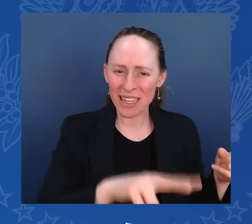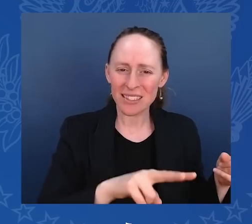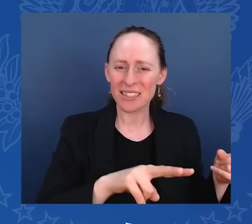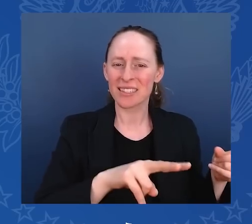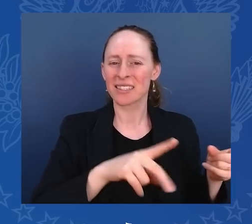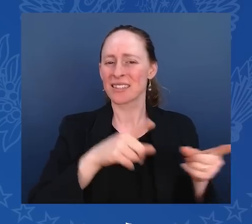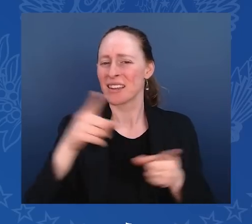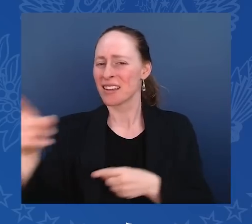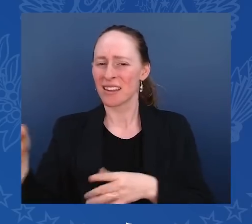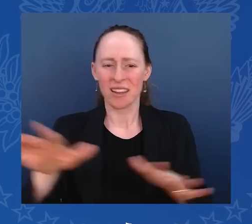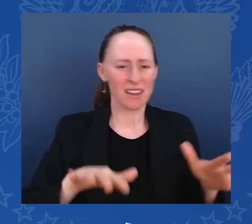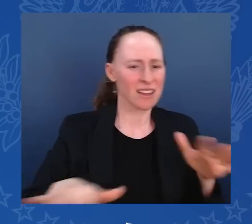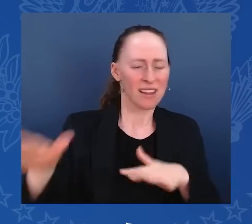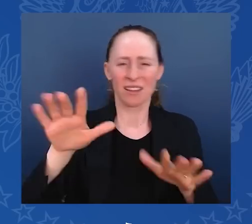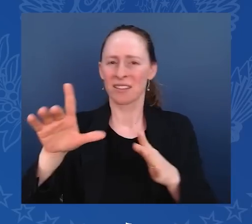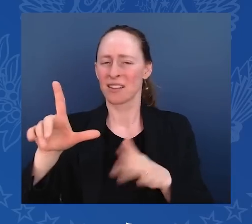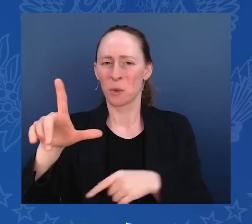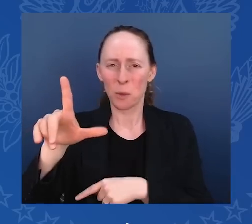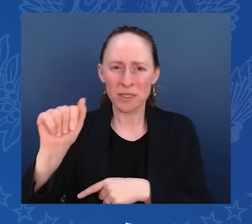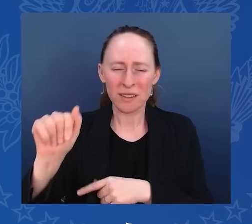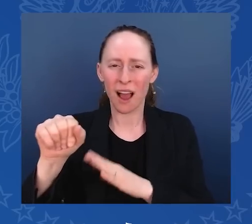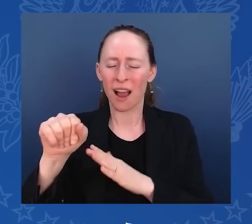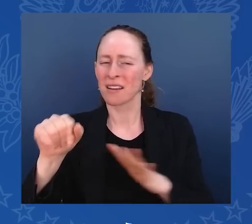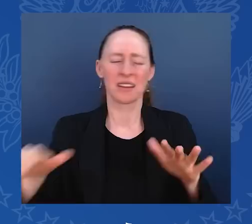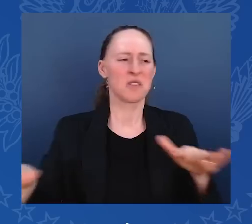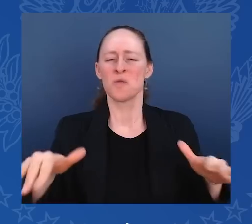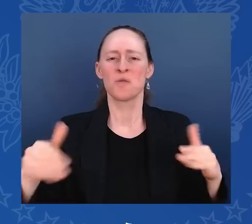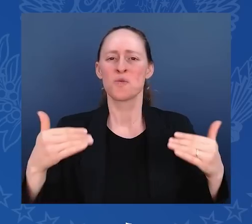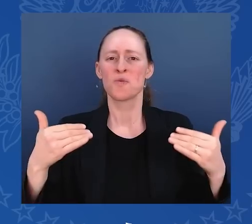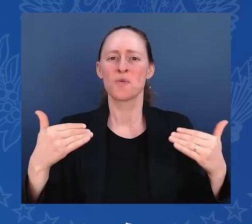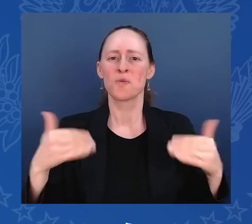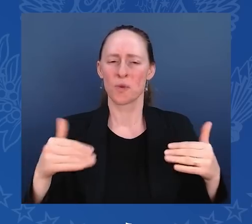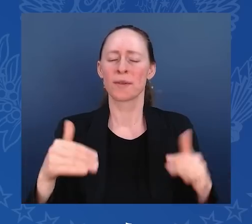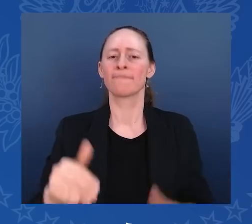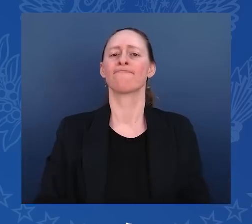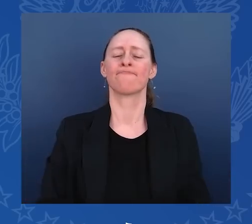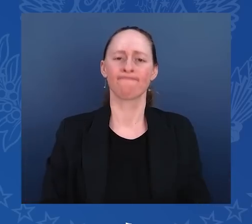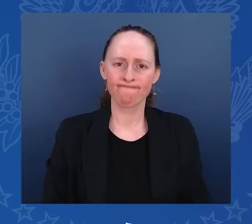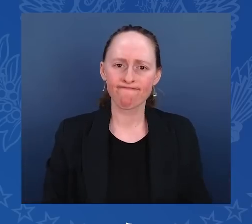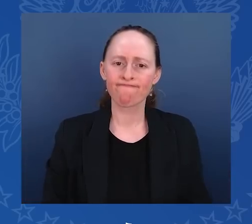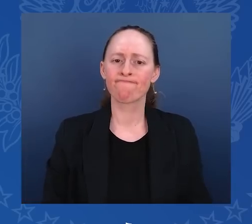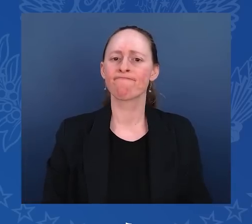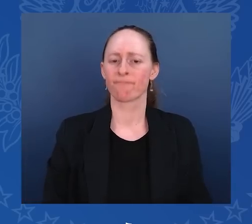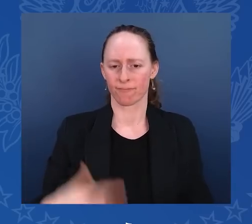And I've assembled the entire Defense and intelligence